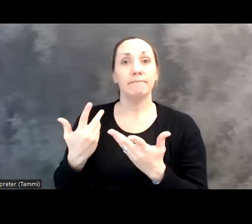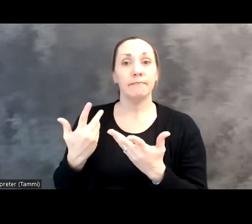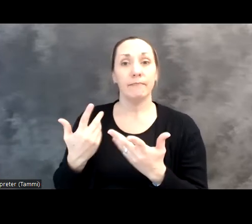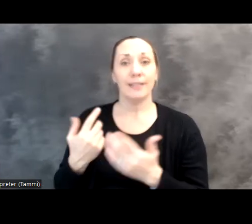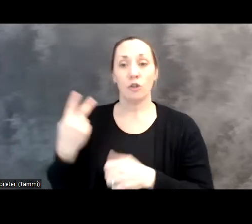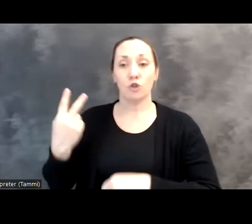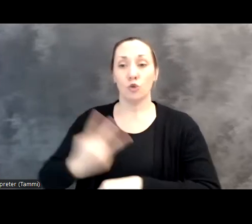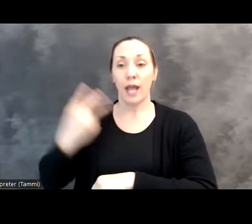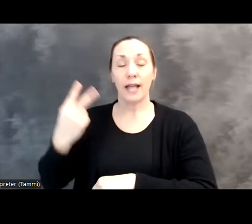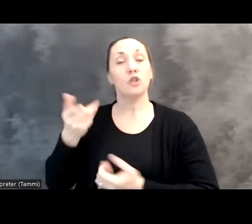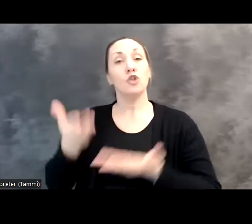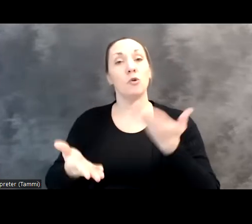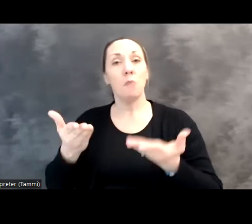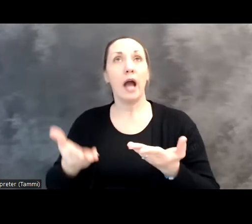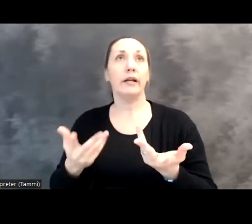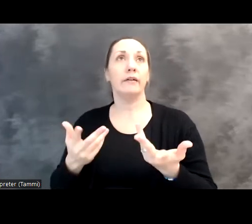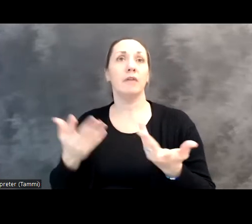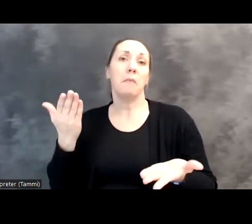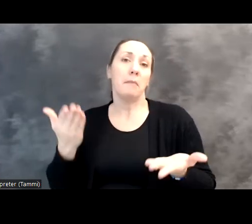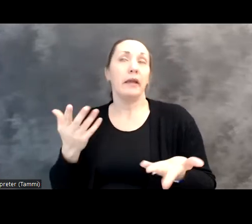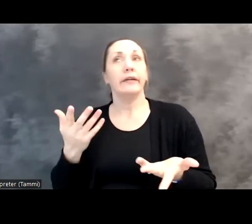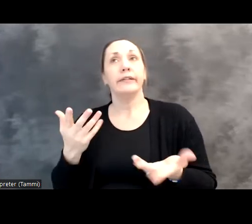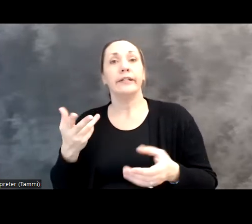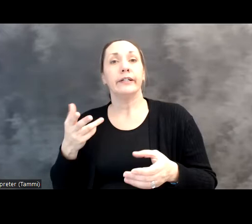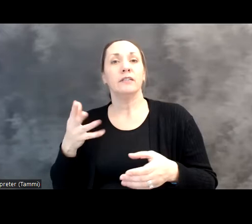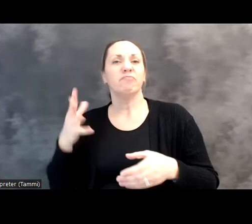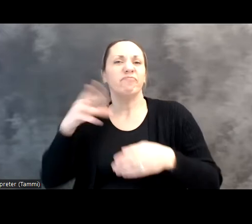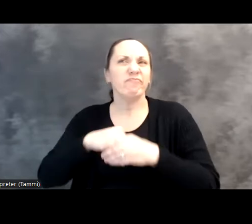, ethical way? Over the